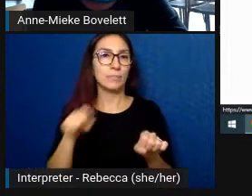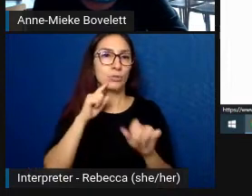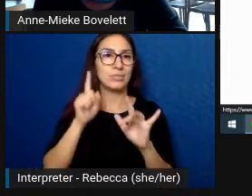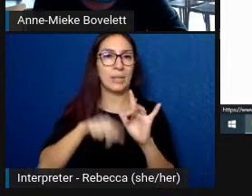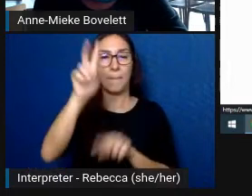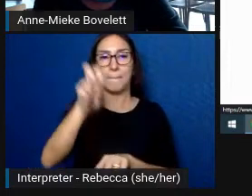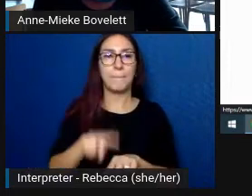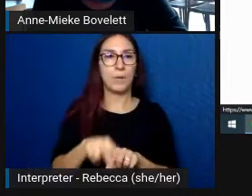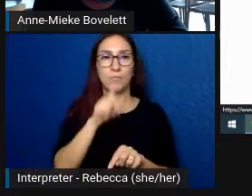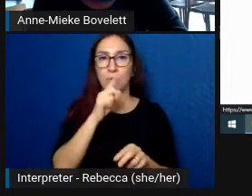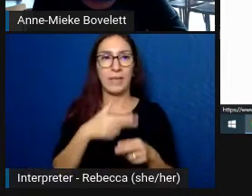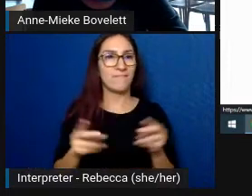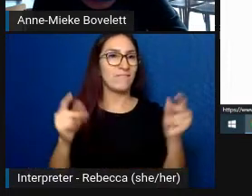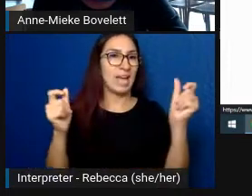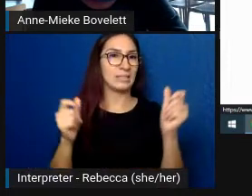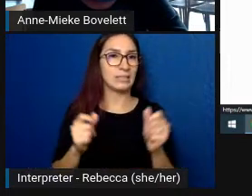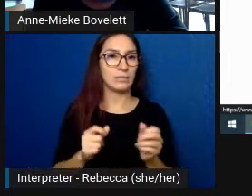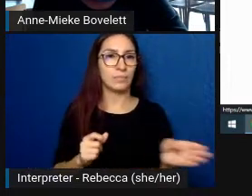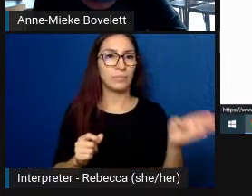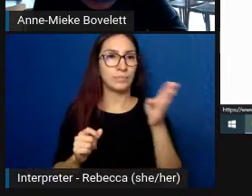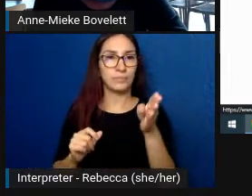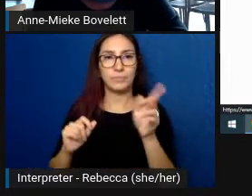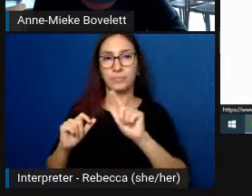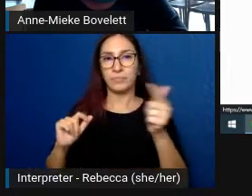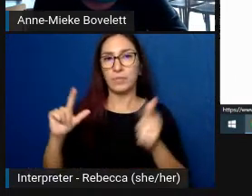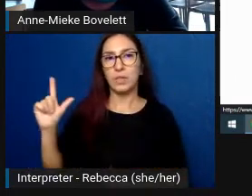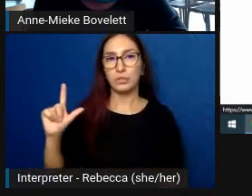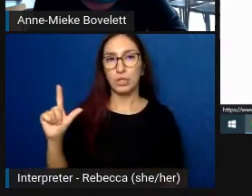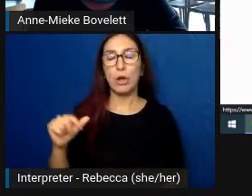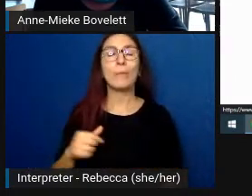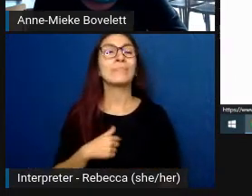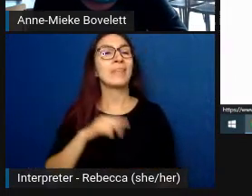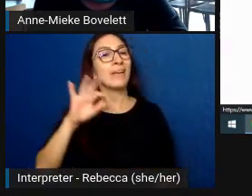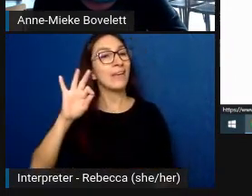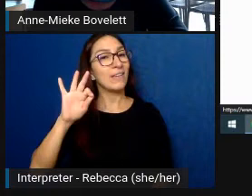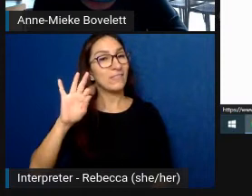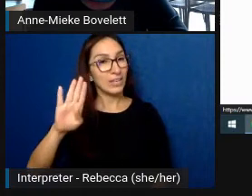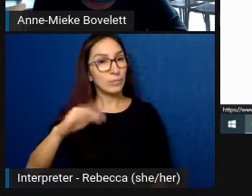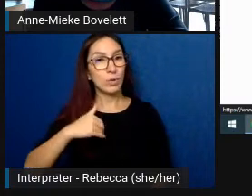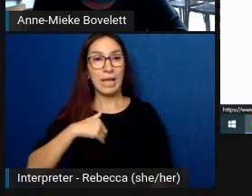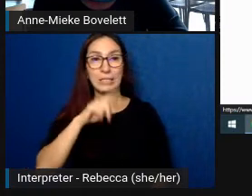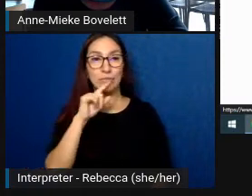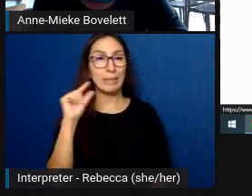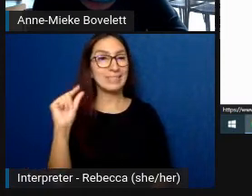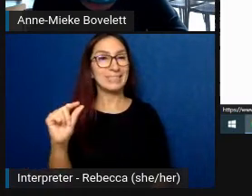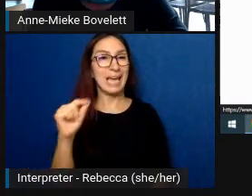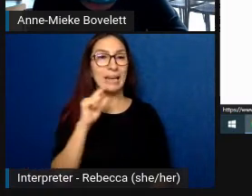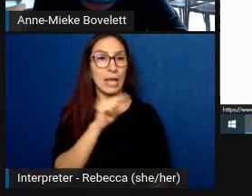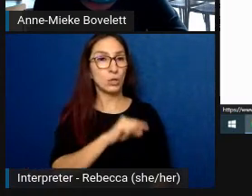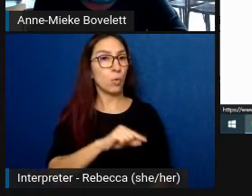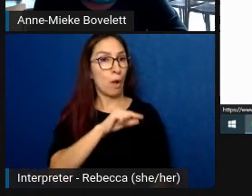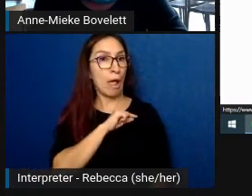Facebook has a very tiny and quality solution for this. When you just mentioned autoplay.